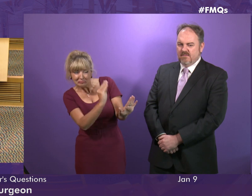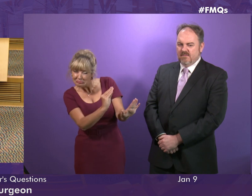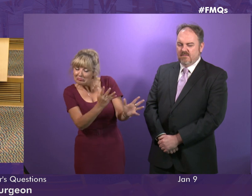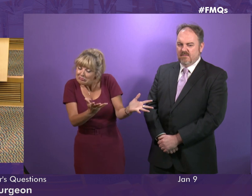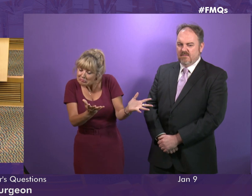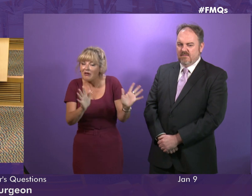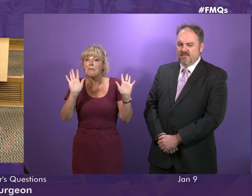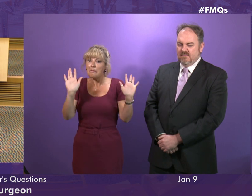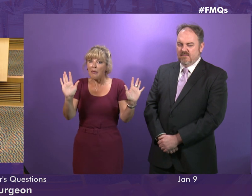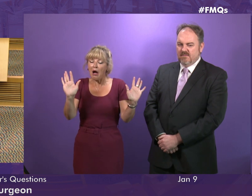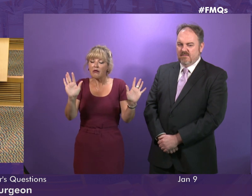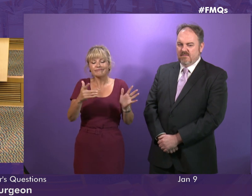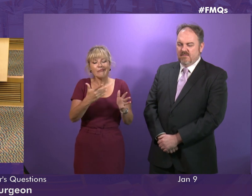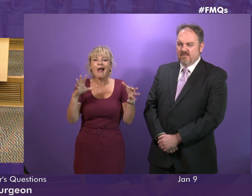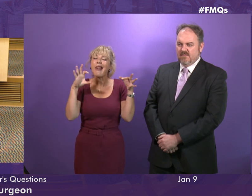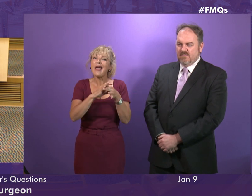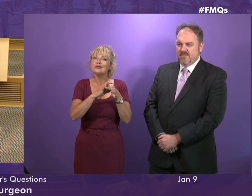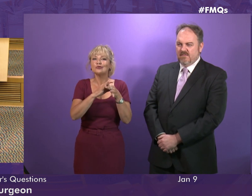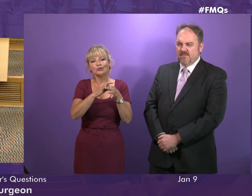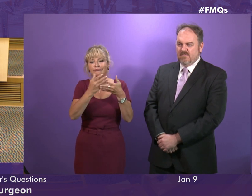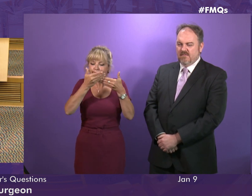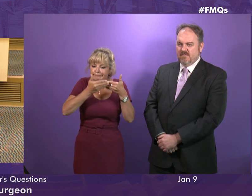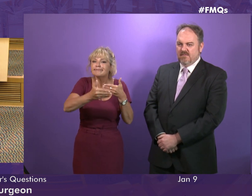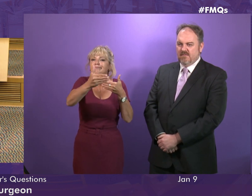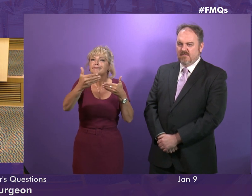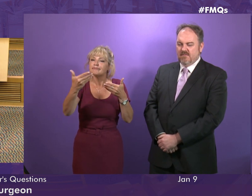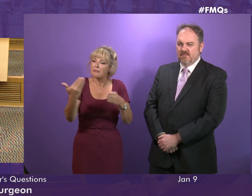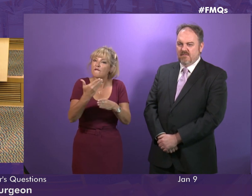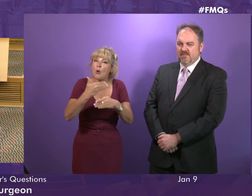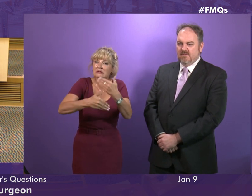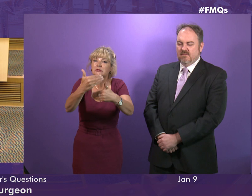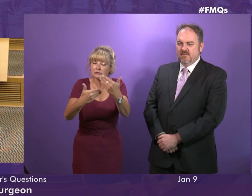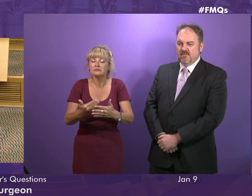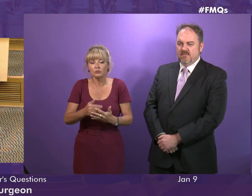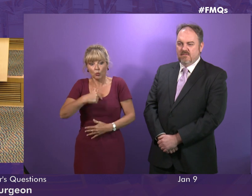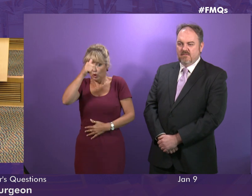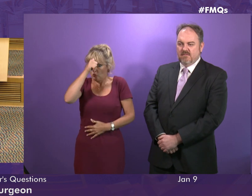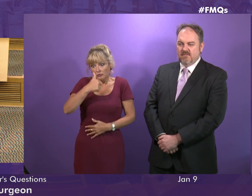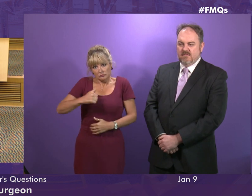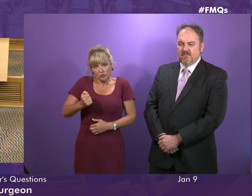On wider performance, we know that there is more work to be done in Scottish education,